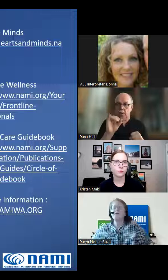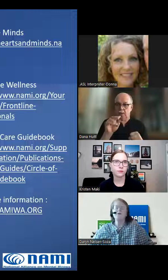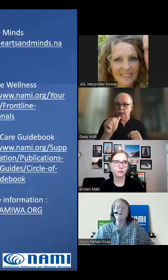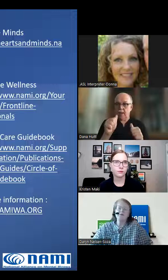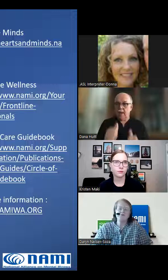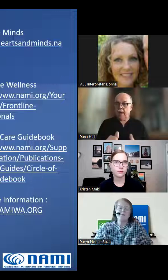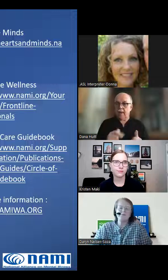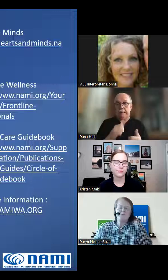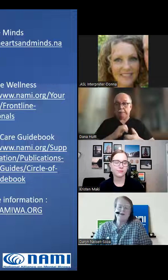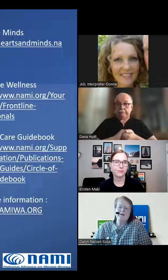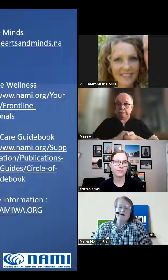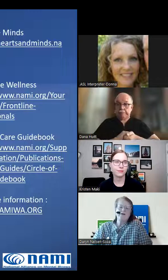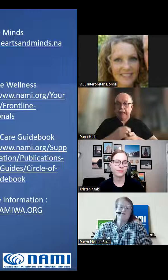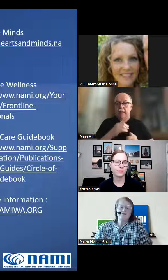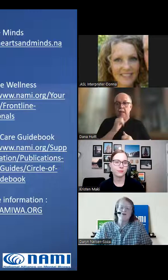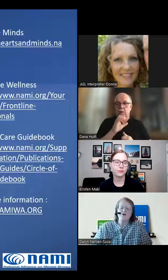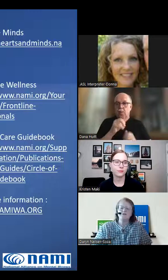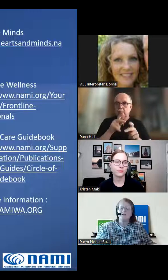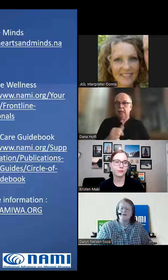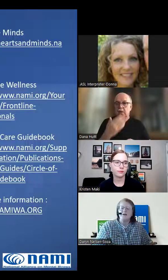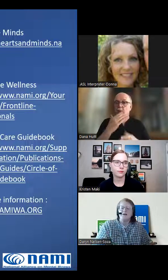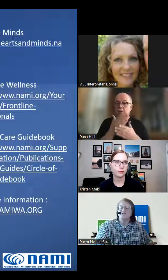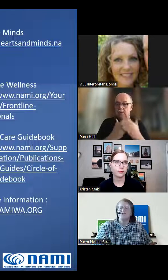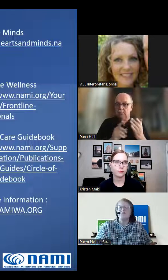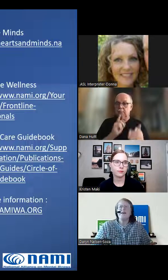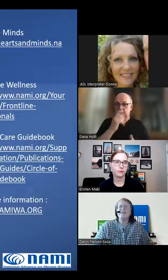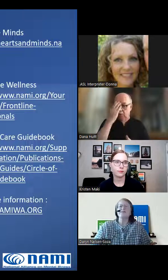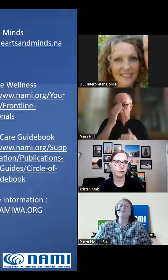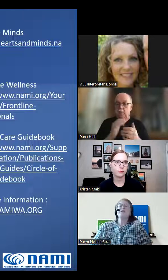how they feel about their stresses, but getting the right services